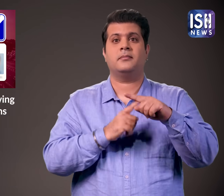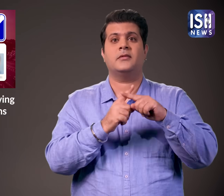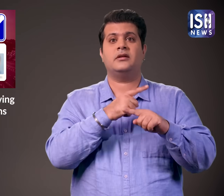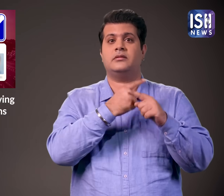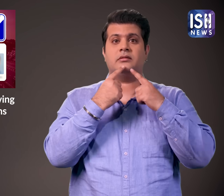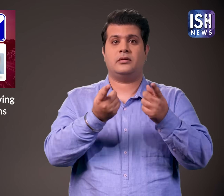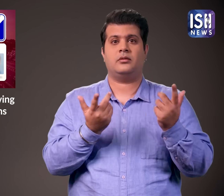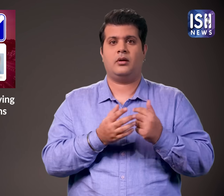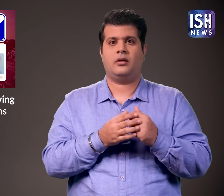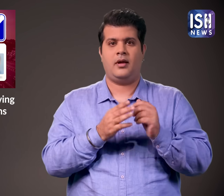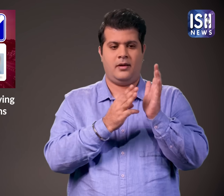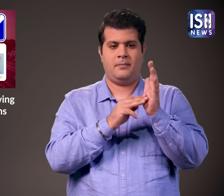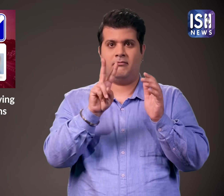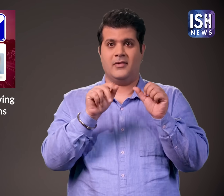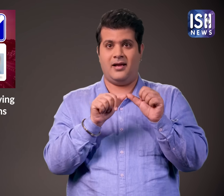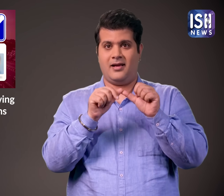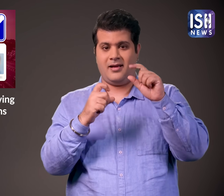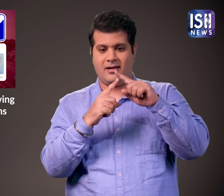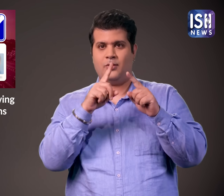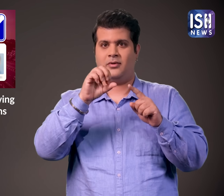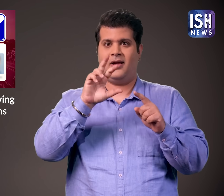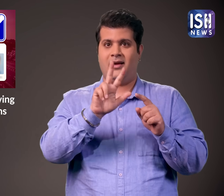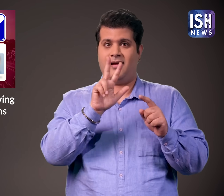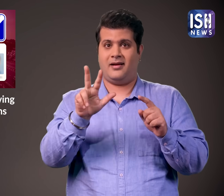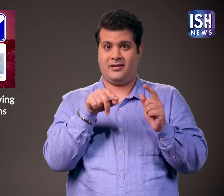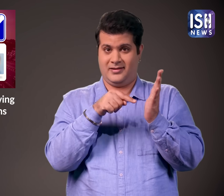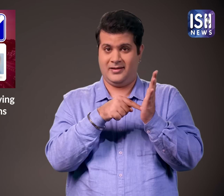It is also stated that as per the Motor Vehicles Act, 1988